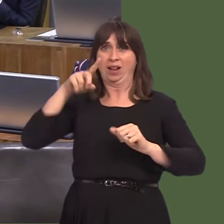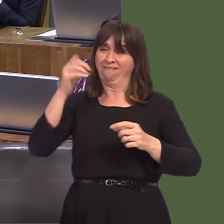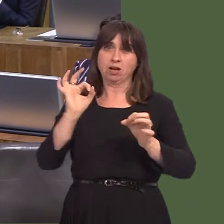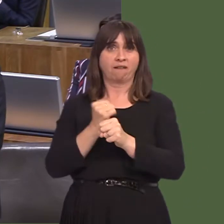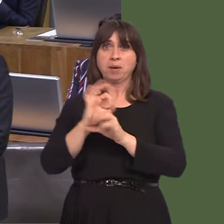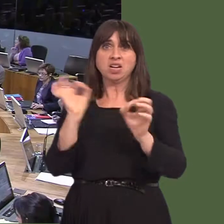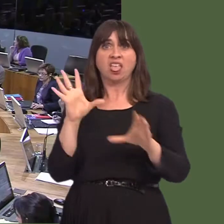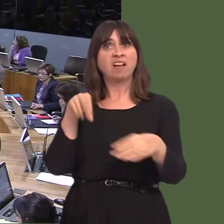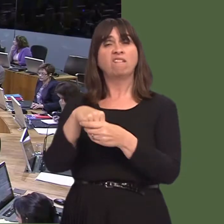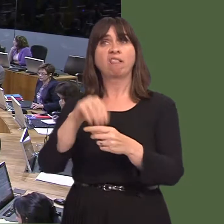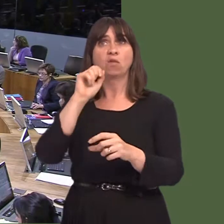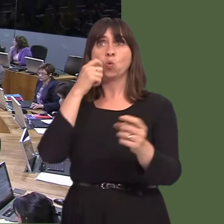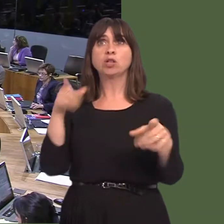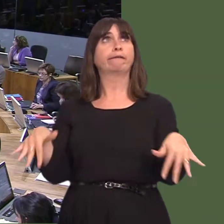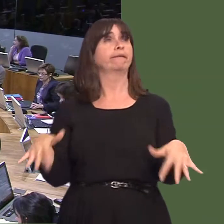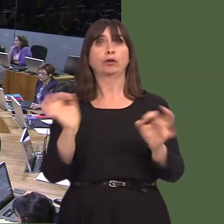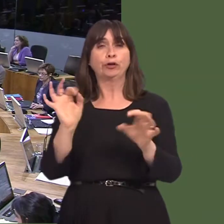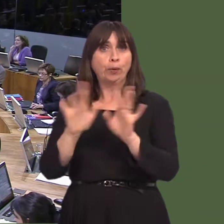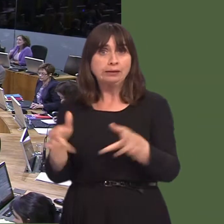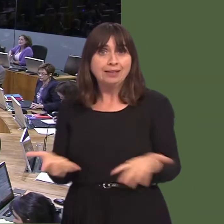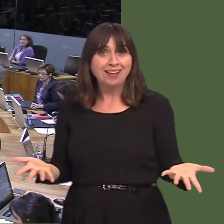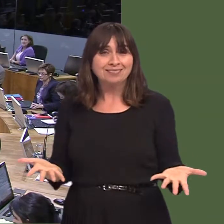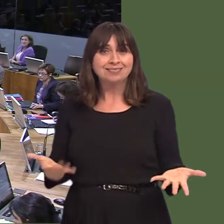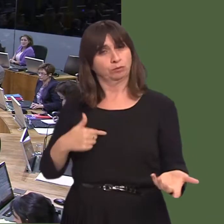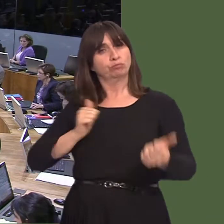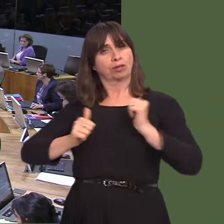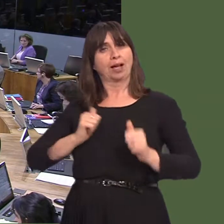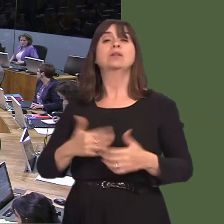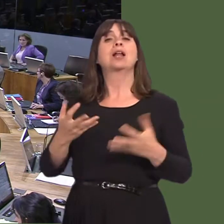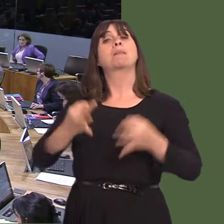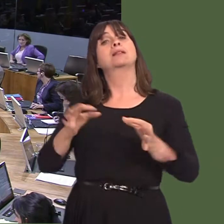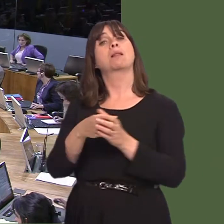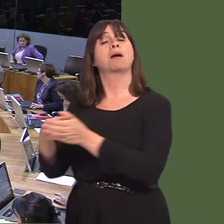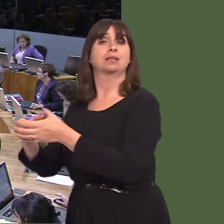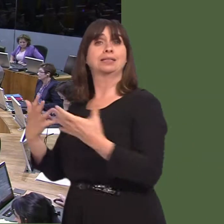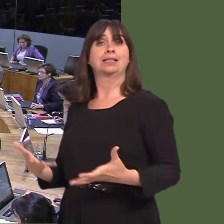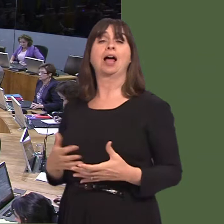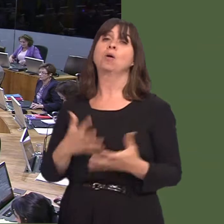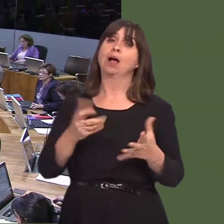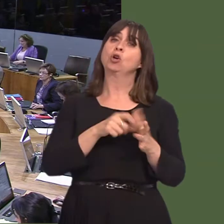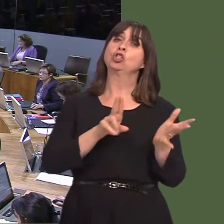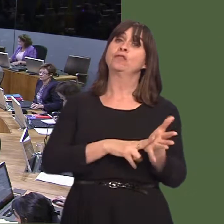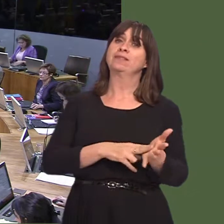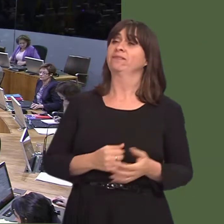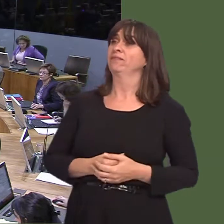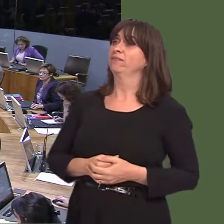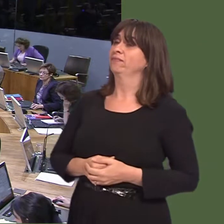Y Llywydd / The Llywydd: Cwestiynau nawr gan arweinwyr y pleidiau, ac arweinydd yr wrthblaid, Andrew R.T. Davies. Andrew RT Davies AM: Thank you, Presiding Officer.